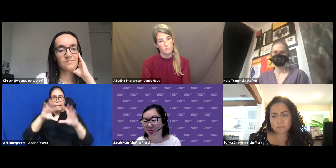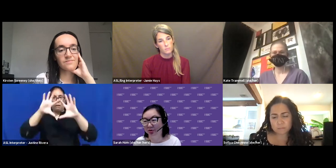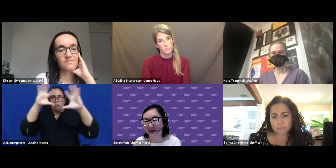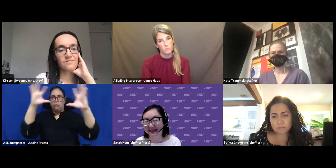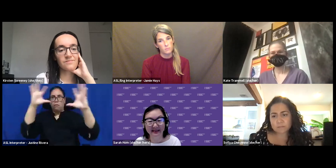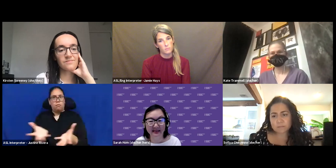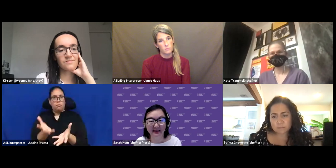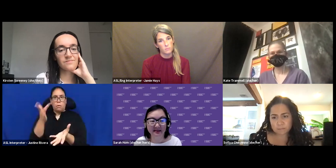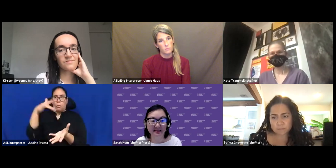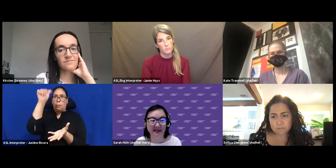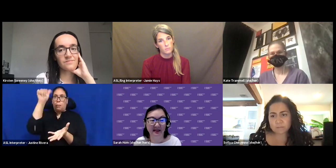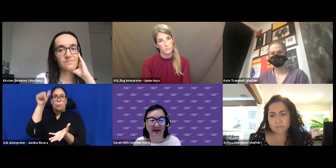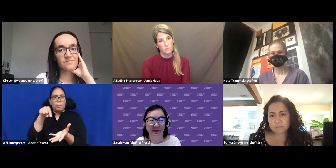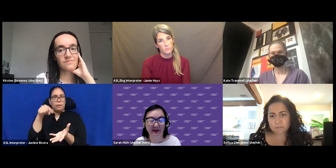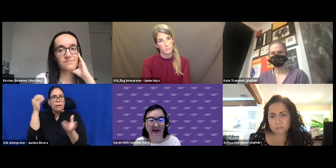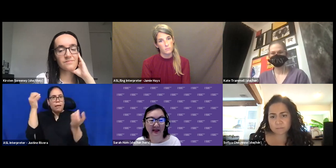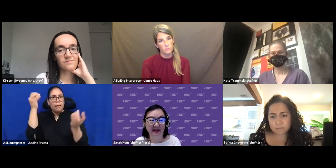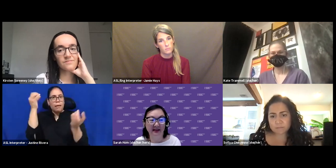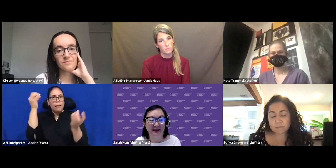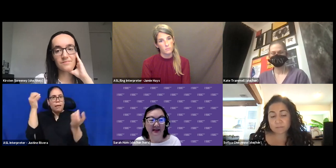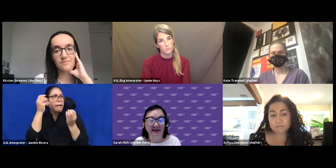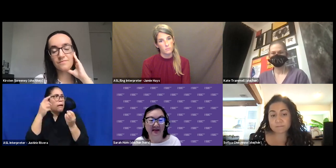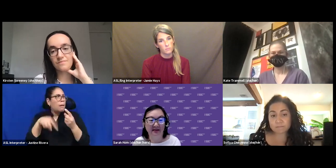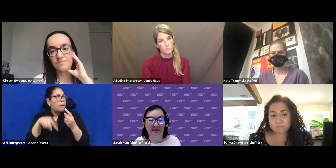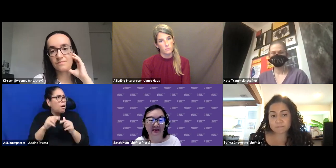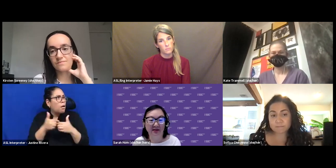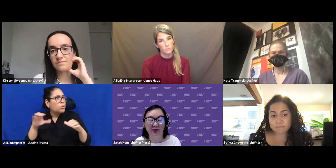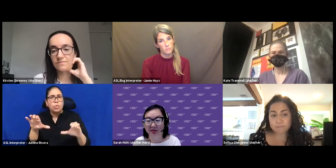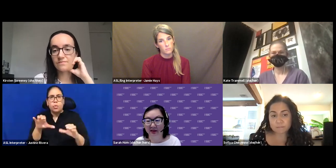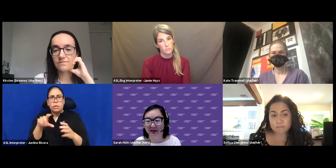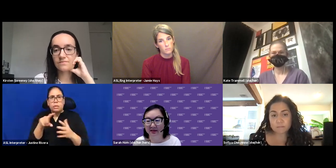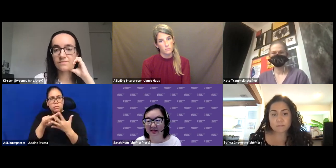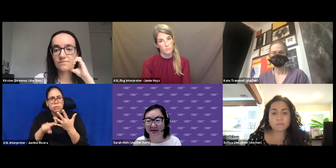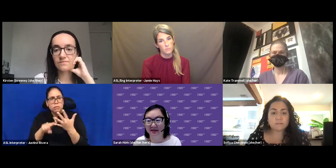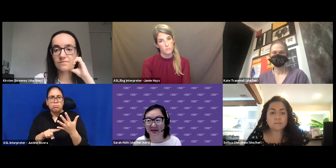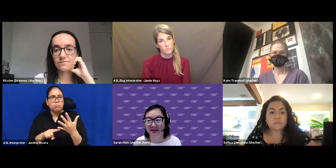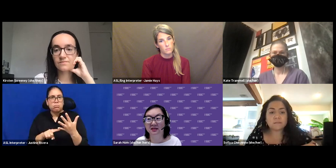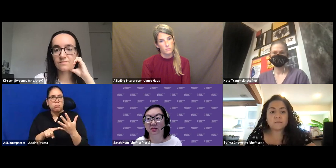doing these things that, you know, unfortunately is the